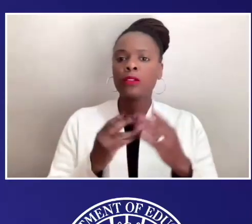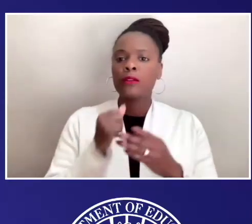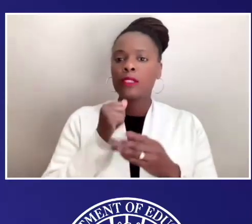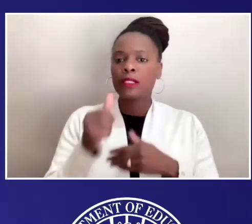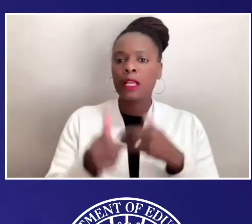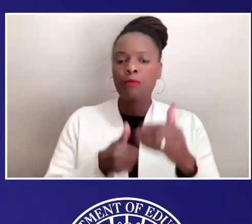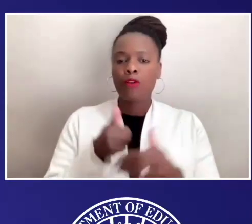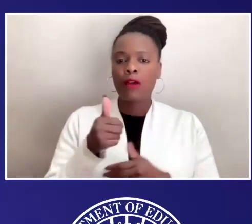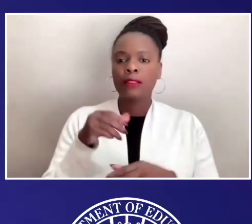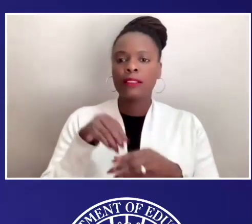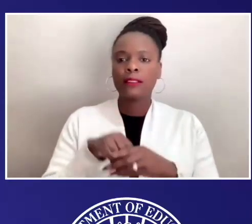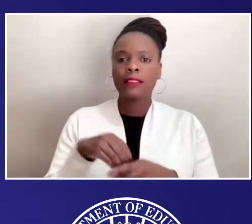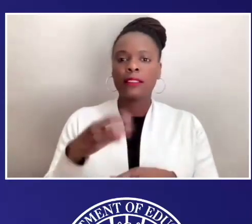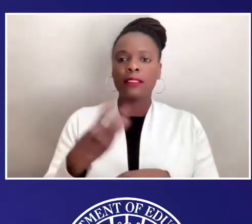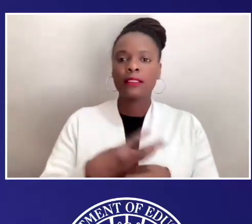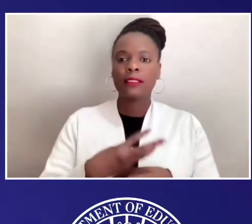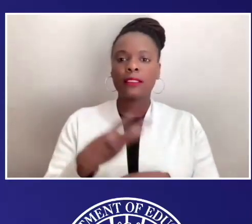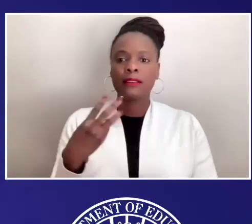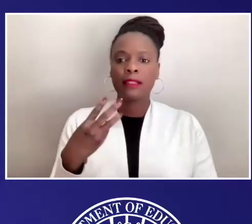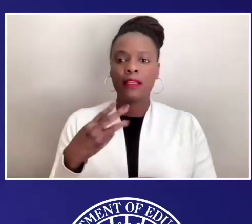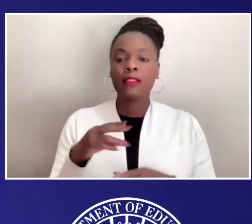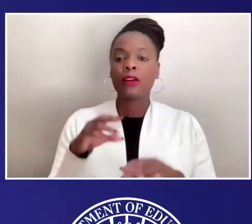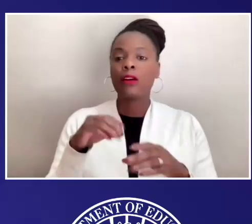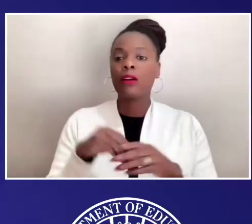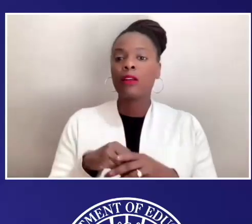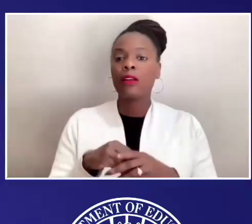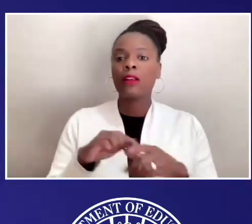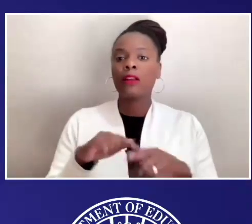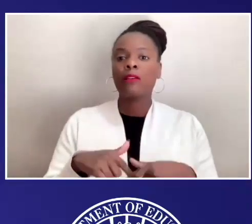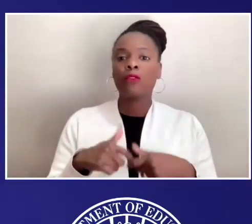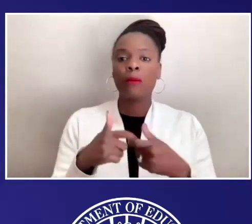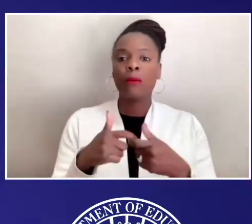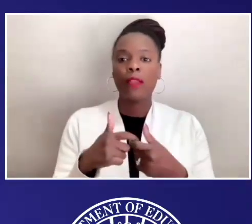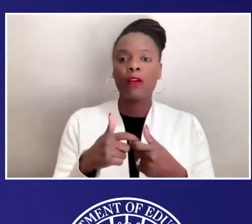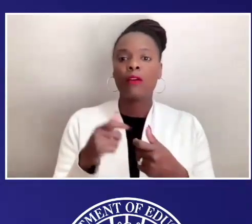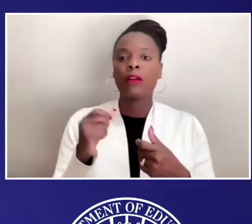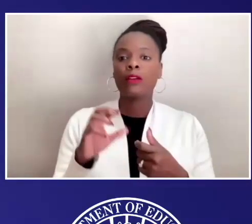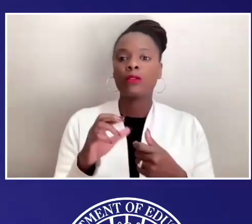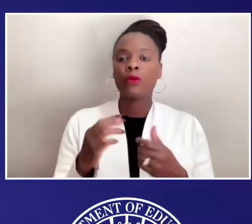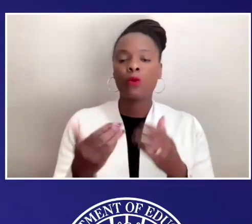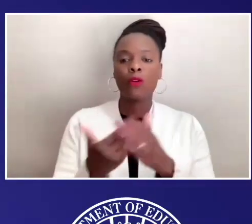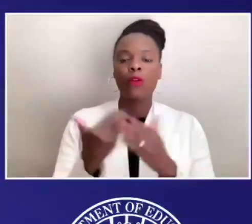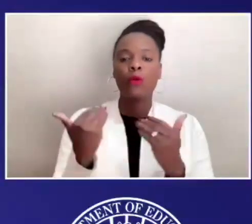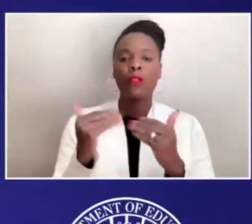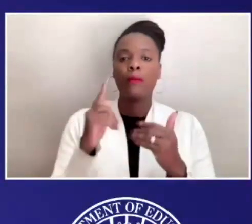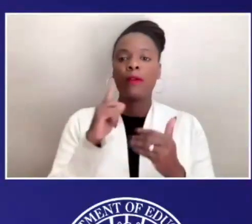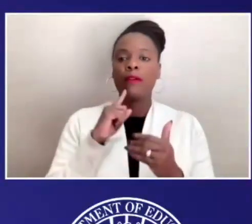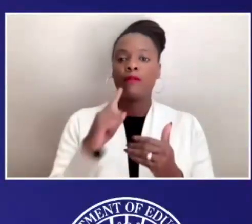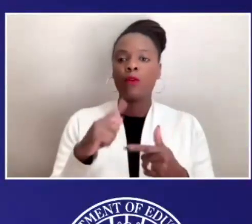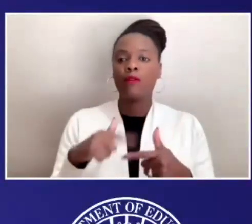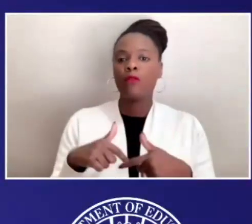Are they then thrown into forbearance? And does that count against the new limits of forbearances? Right now, they would go into a general